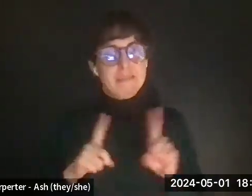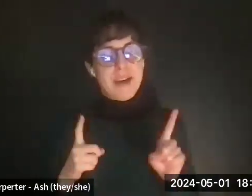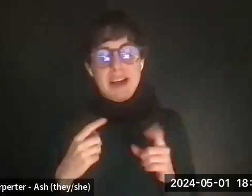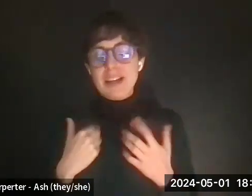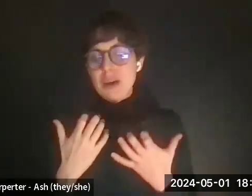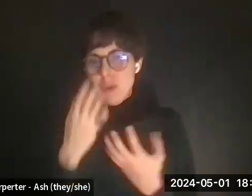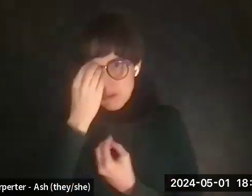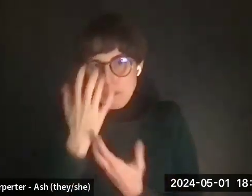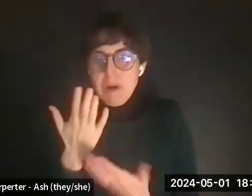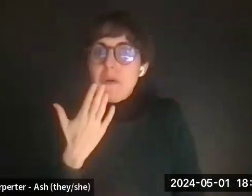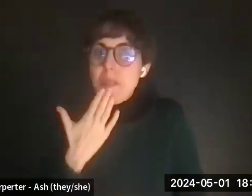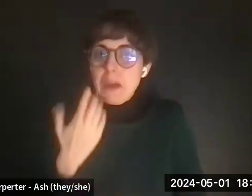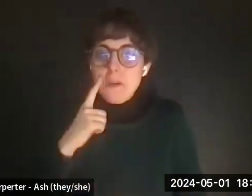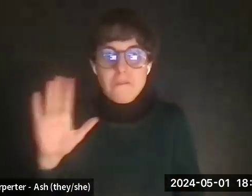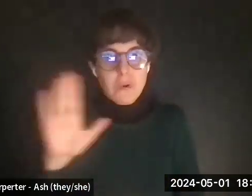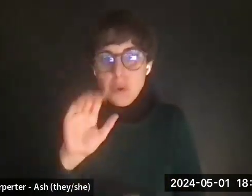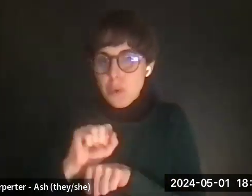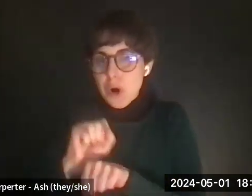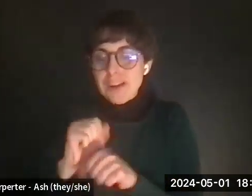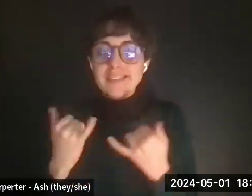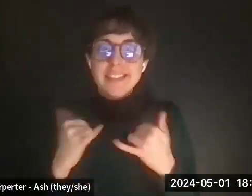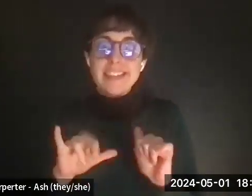Well, there are still things that need to happen. Bravo.